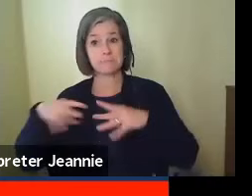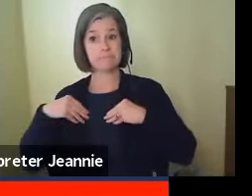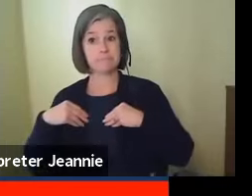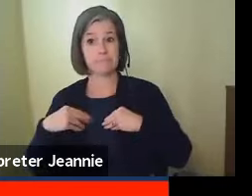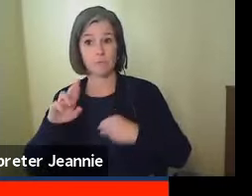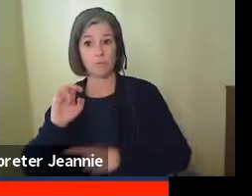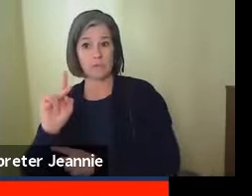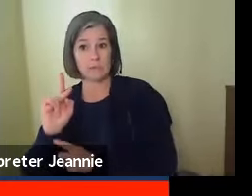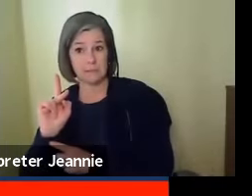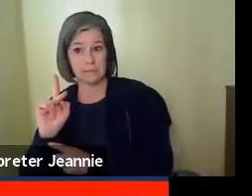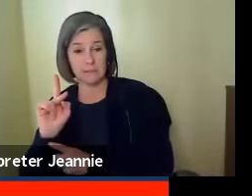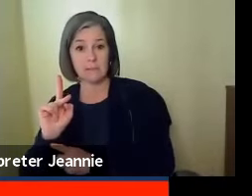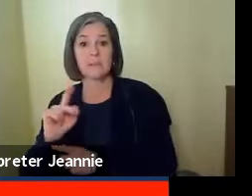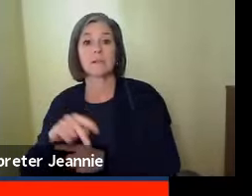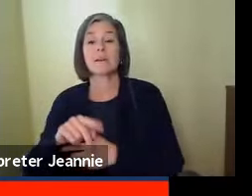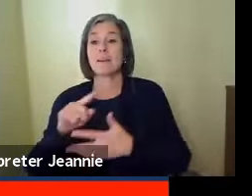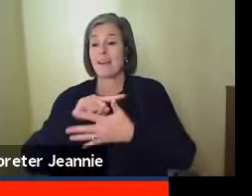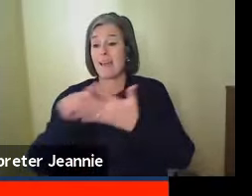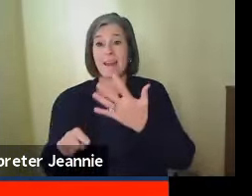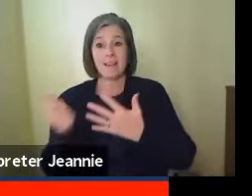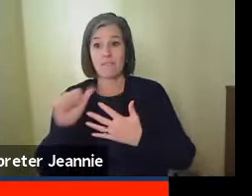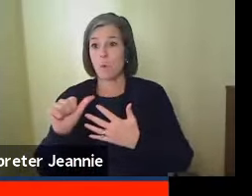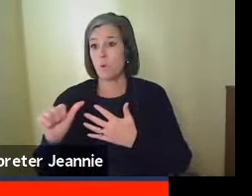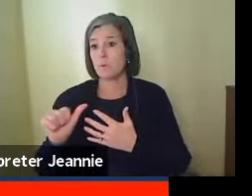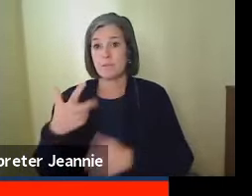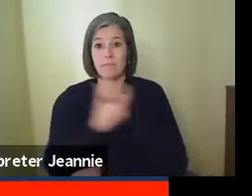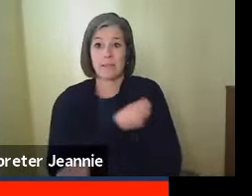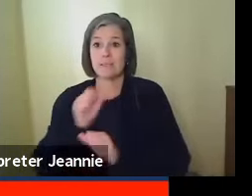and any one of those vaccines could fail in any one of those clinical trials.